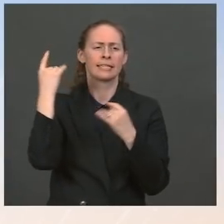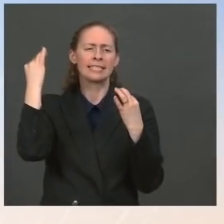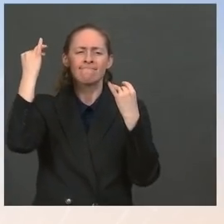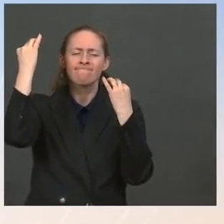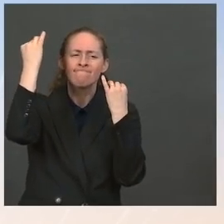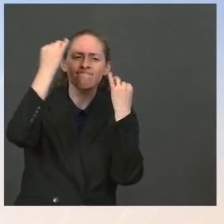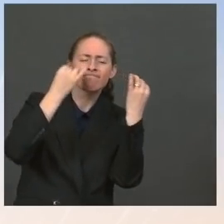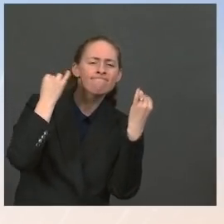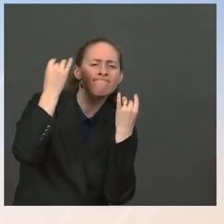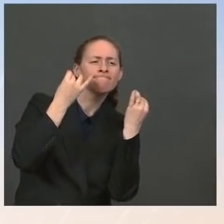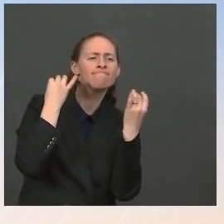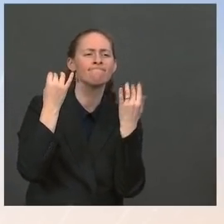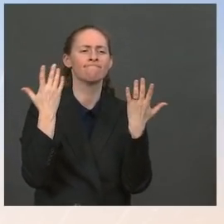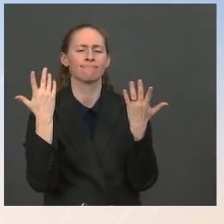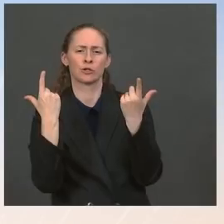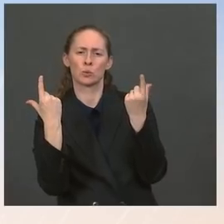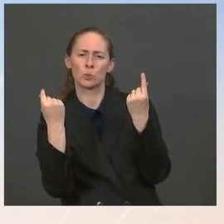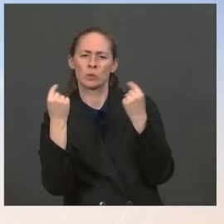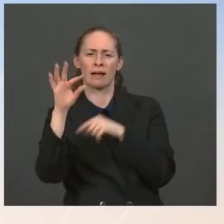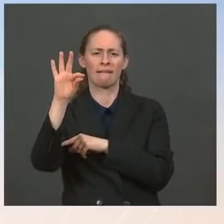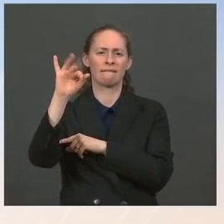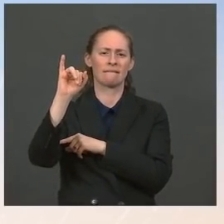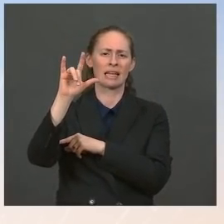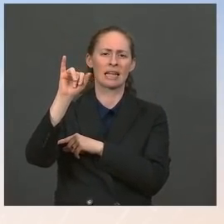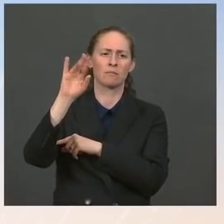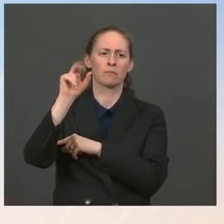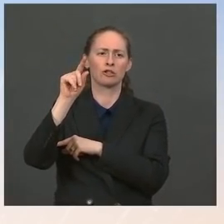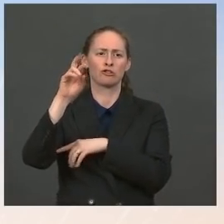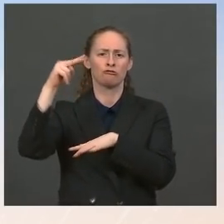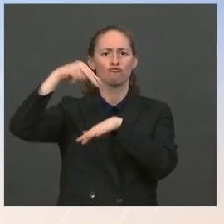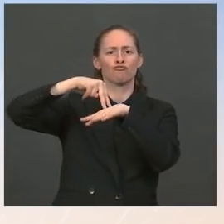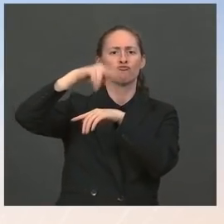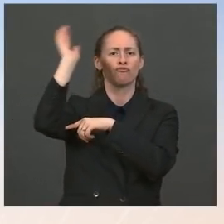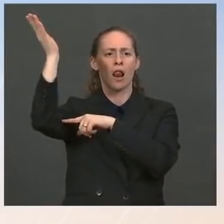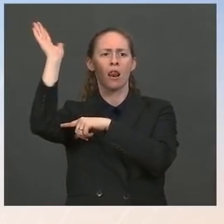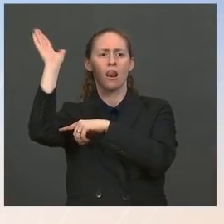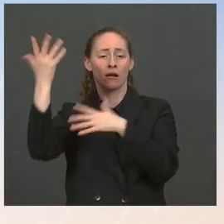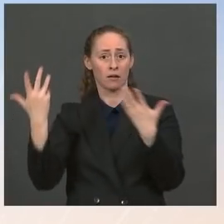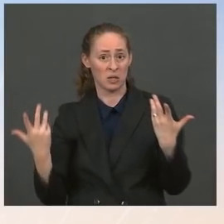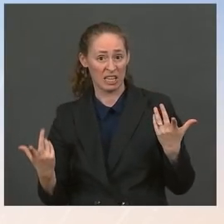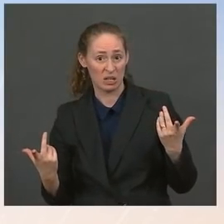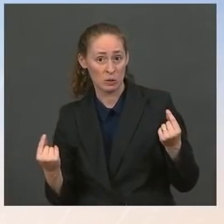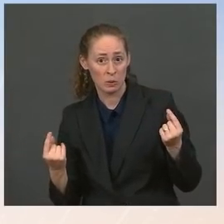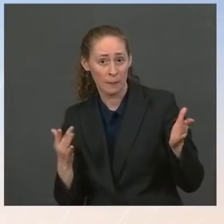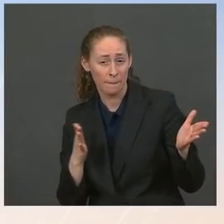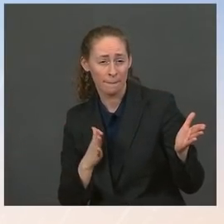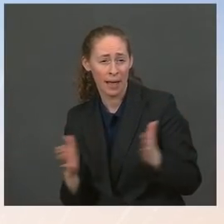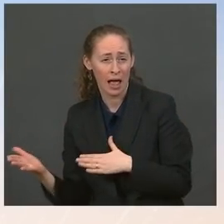Do you have any update on where he stands? And would he support a carveout, for example, for another debt ceiling increase this December?